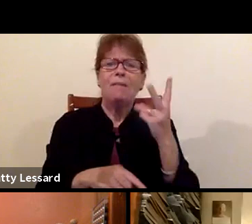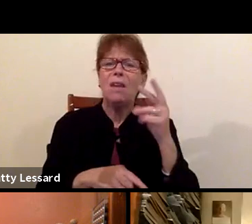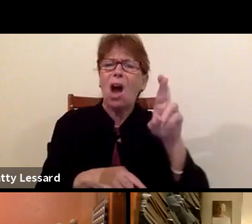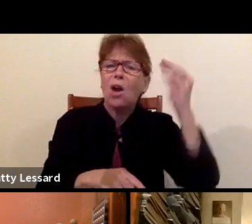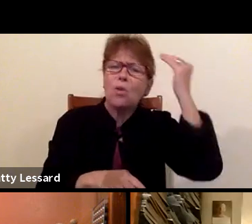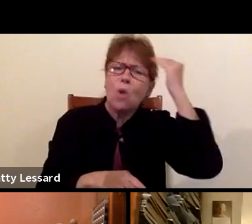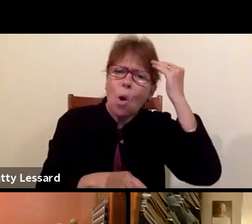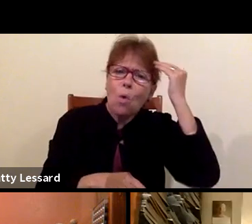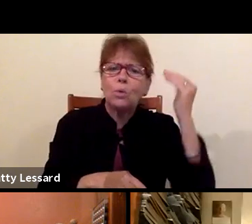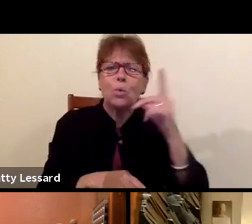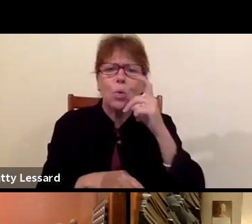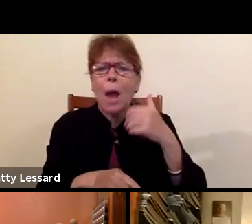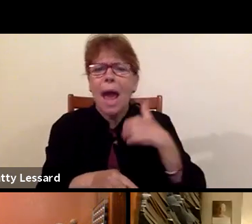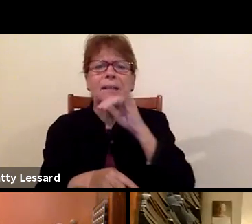vocational rehabilitation and he's over,